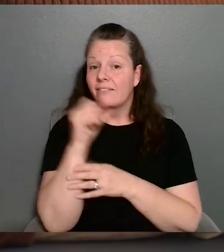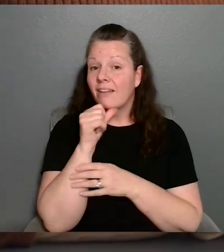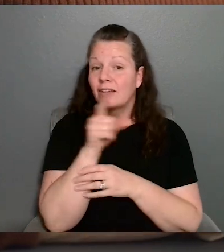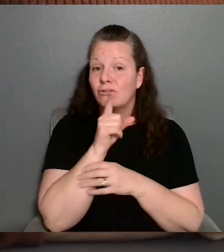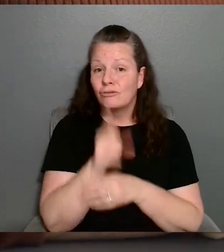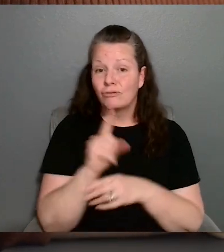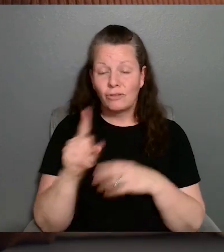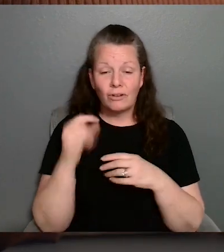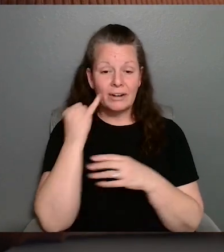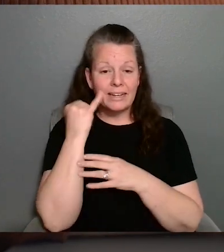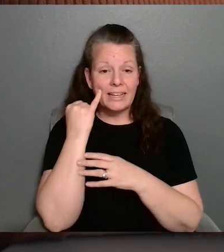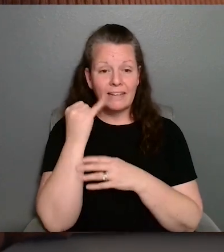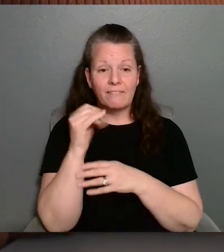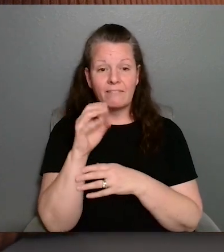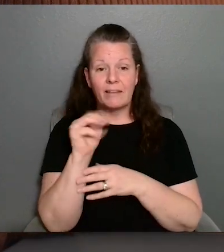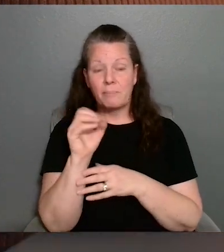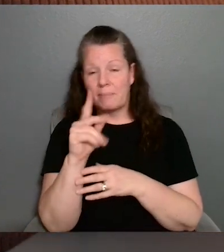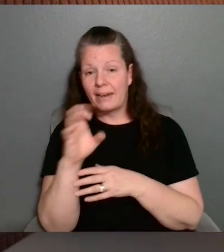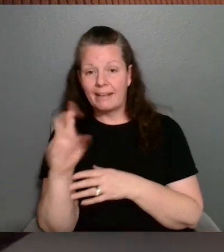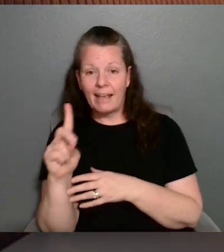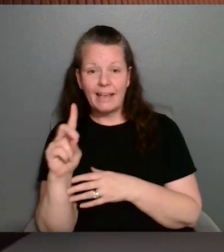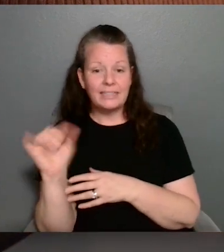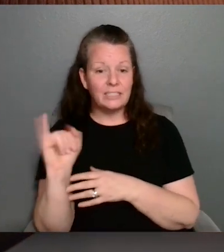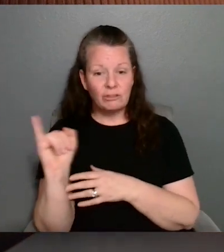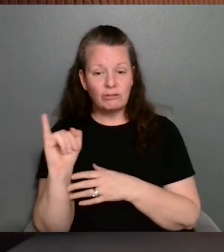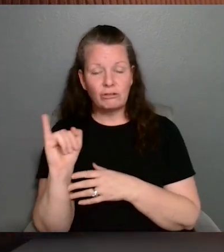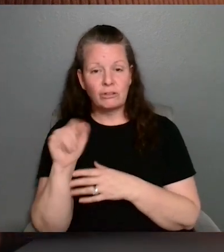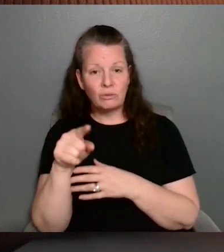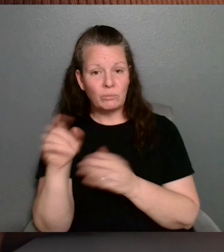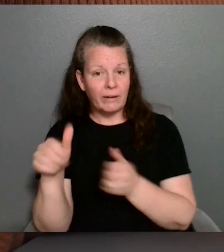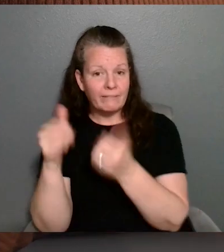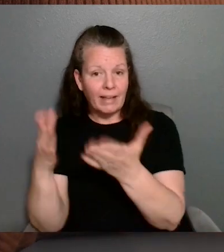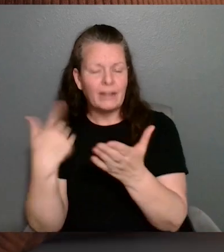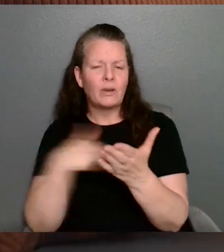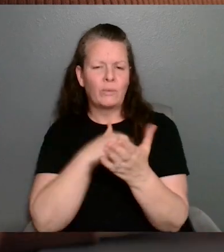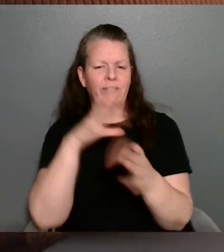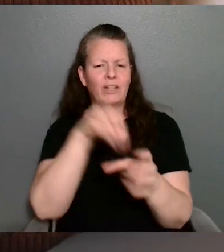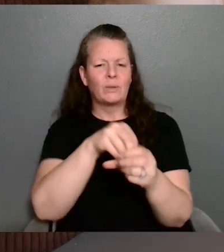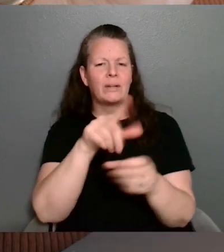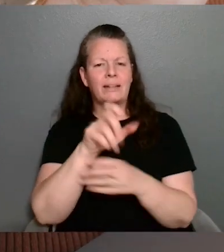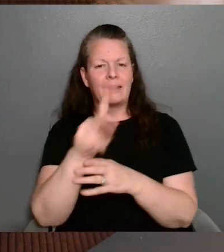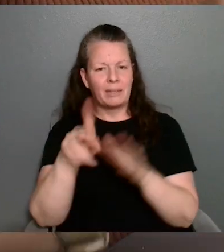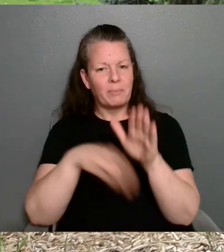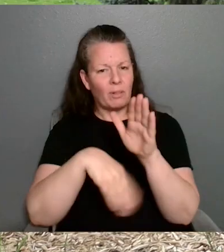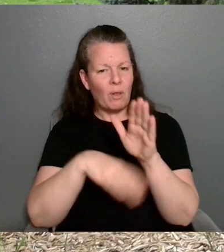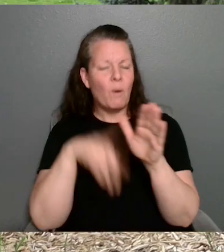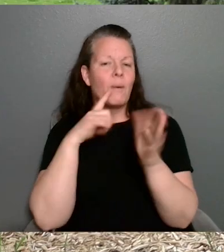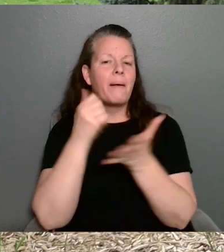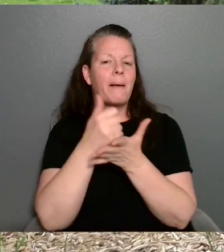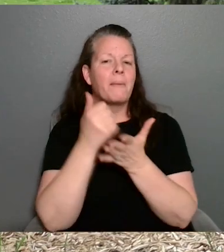If you're not sure of whether Medicaid's your insurance provider, we've included a link below that will help you find out